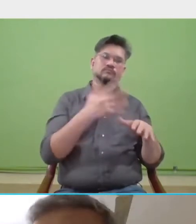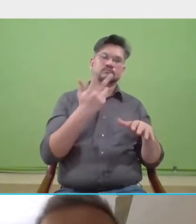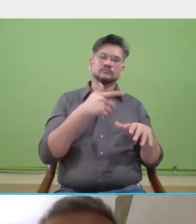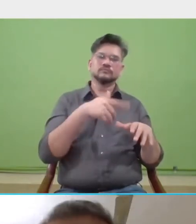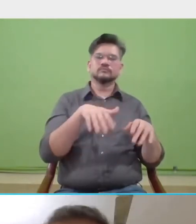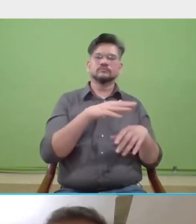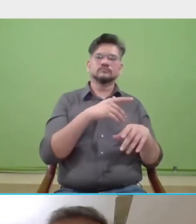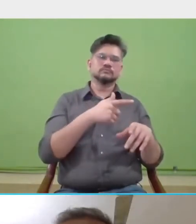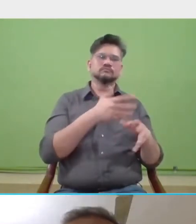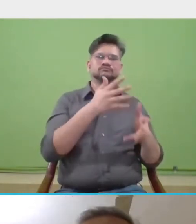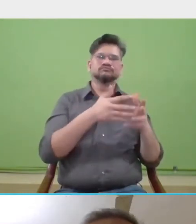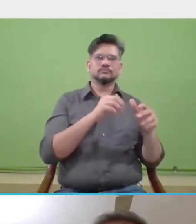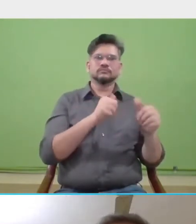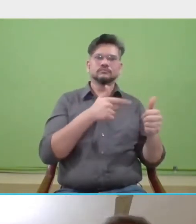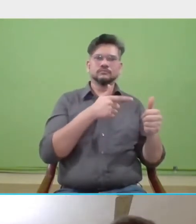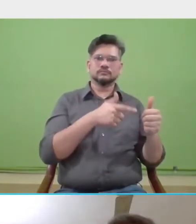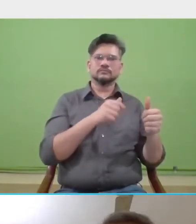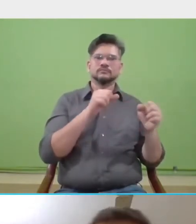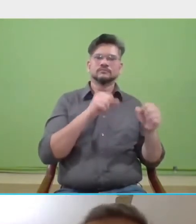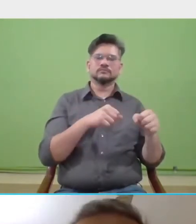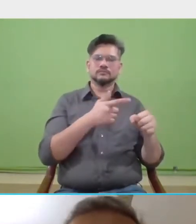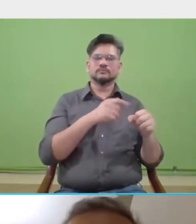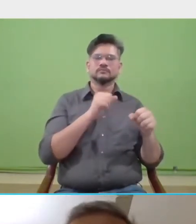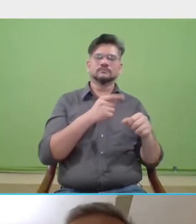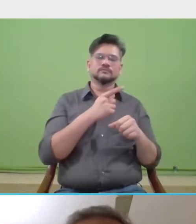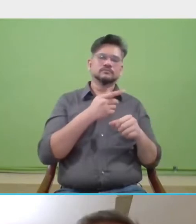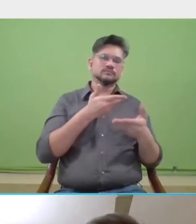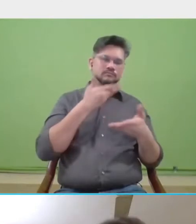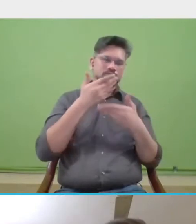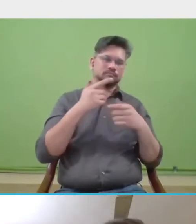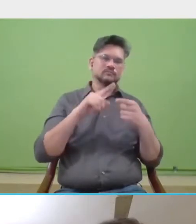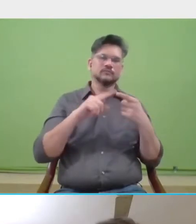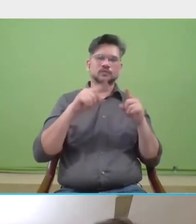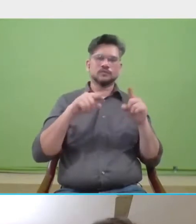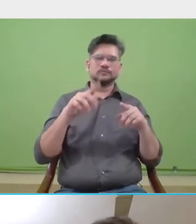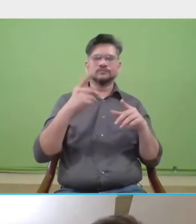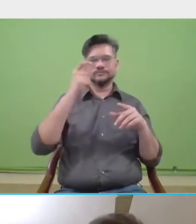good in signing they are able to let us say teach economics or English or whatever you know reading